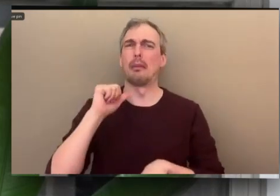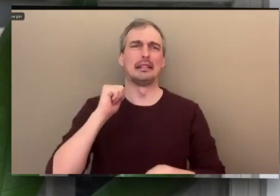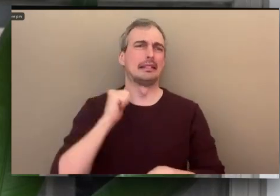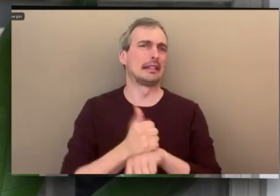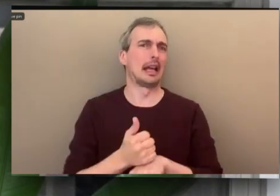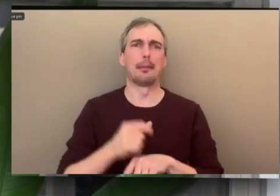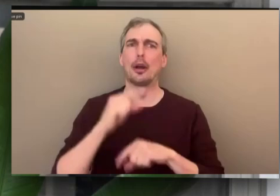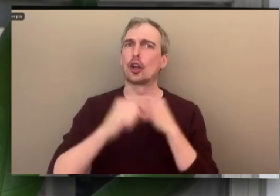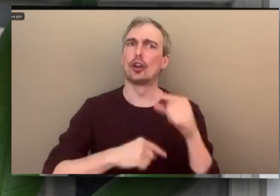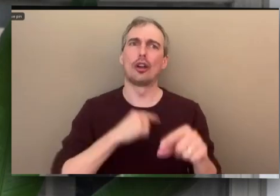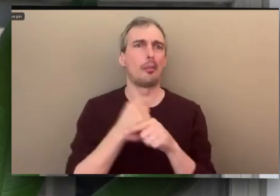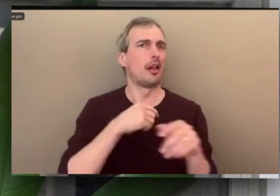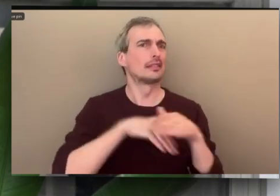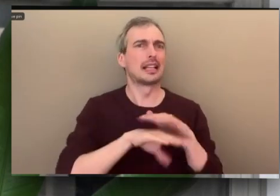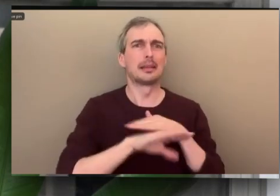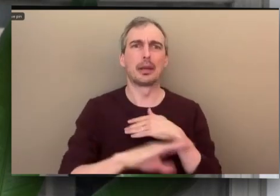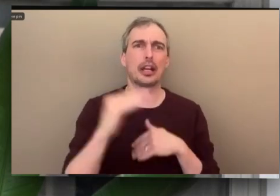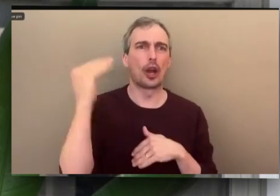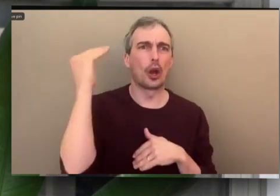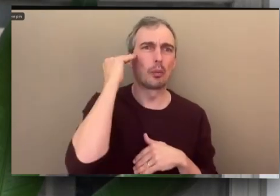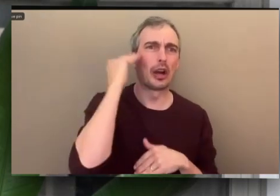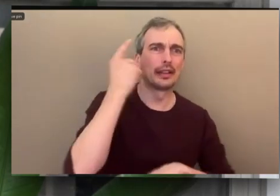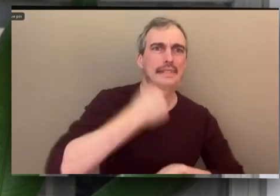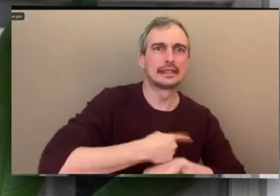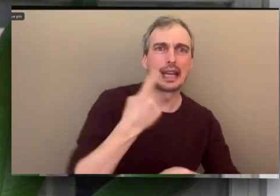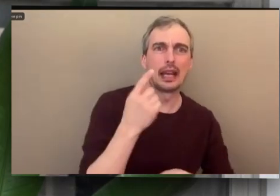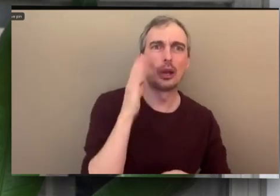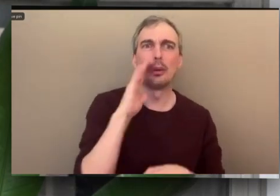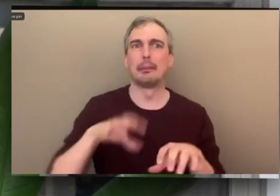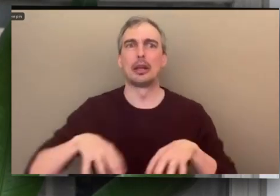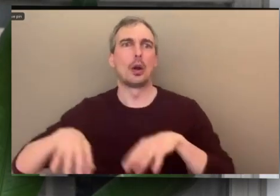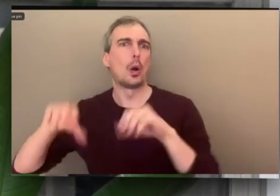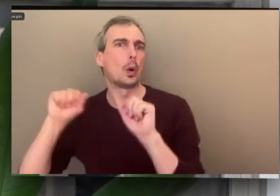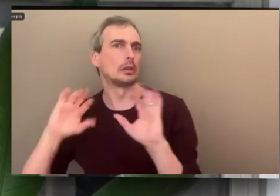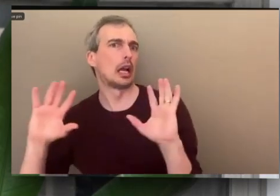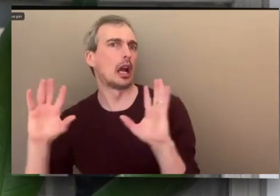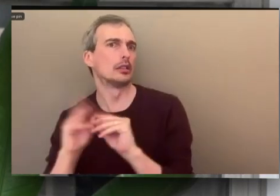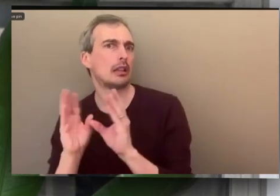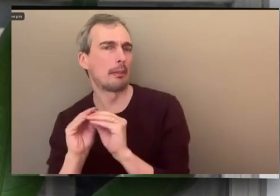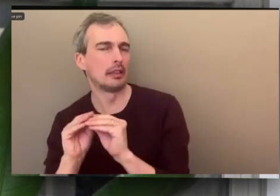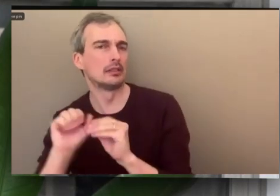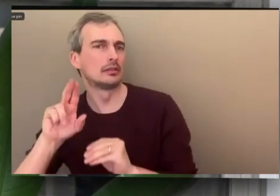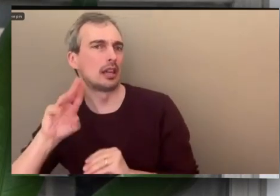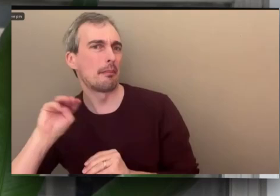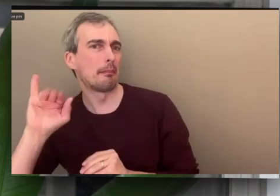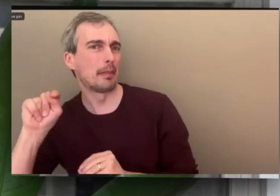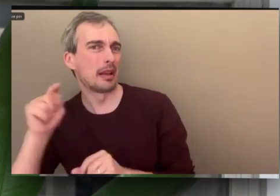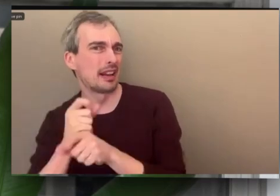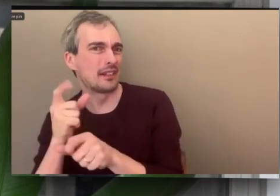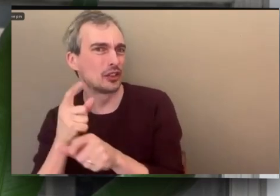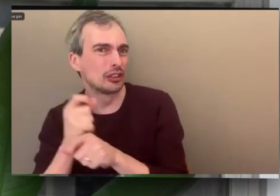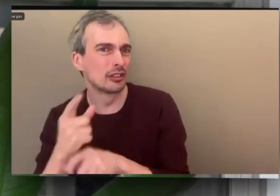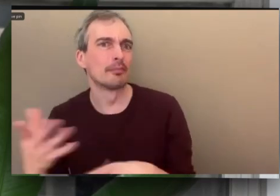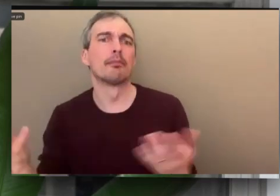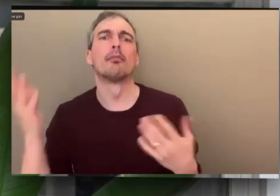would be doing testing with Fios, that we would be doing testing wherever. That we would be looking at employee tools.